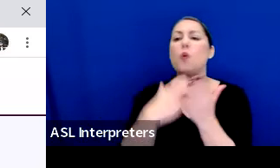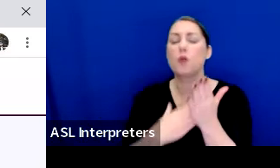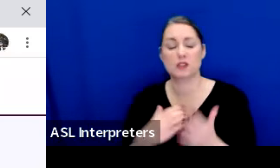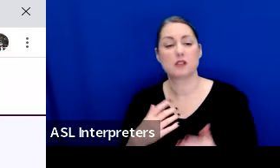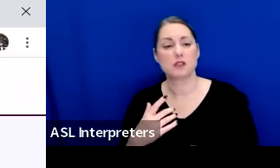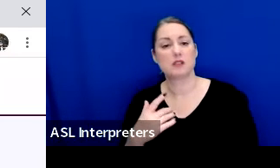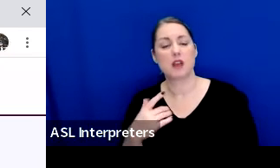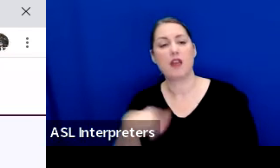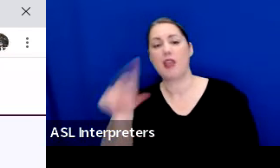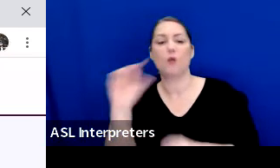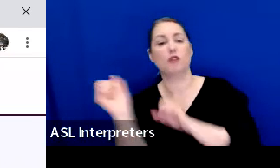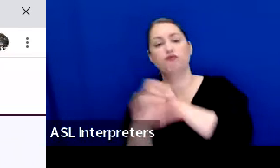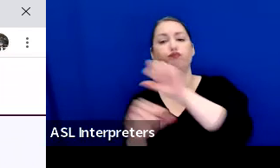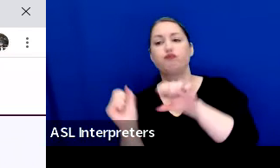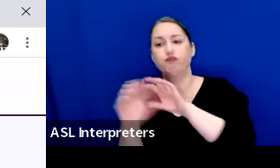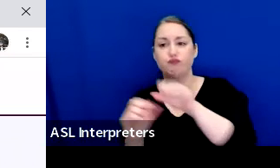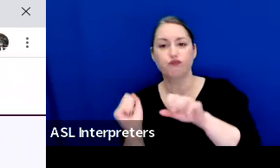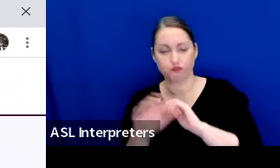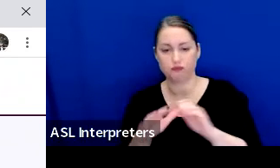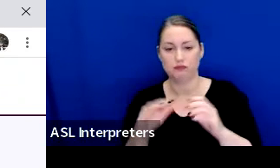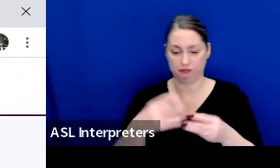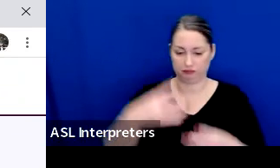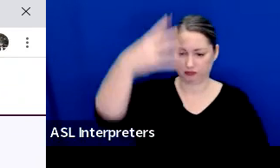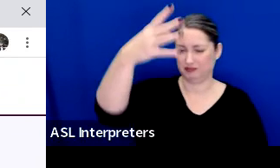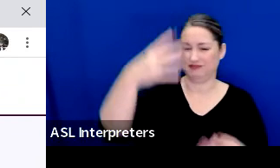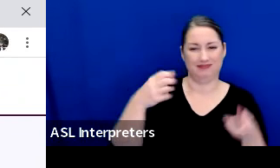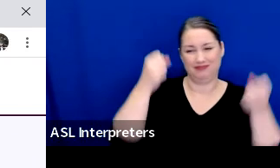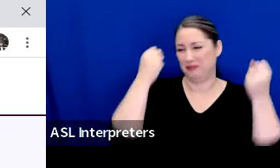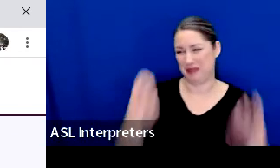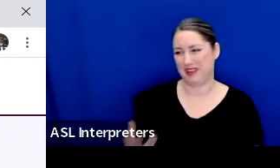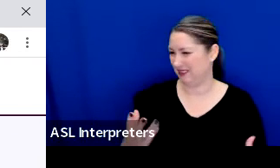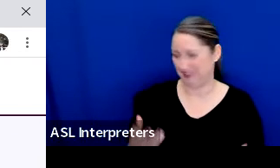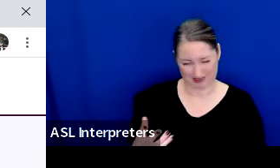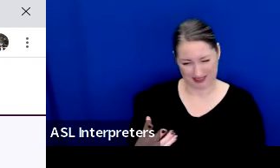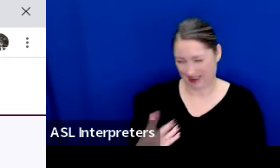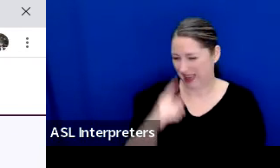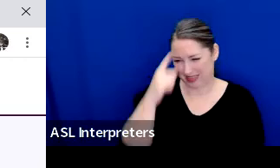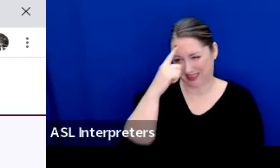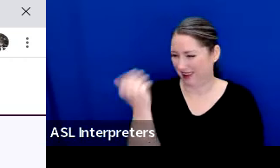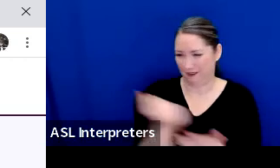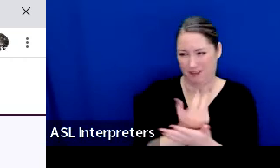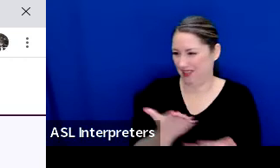Yeah, so there's so many, I mean, there's really courses for just about everything. That's what's cool about it.